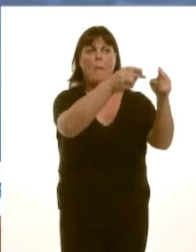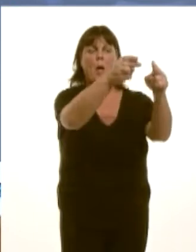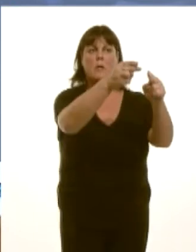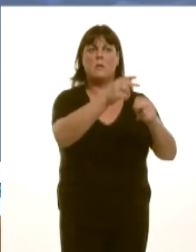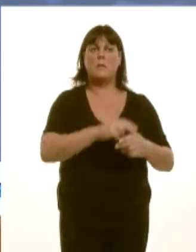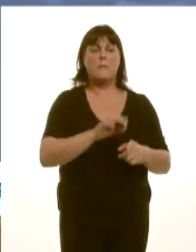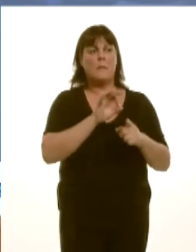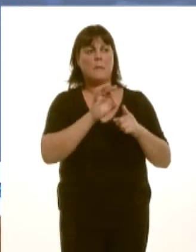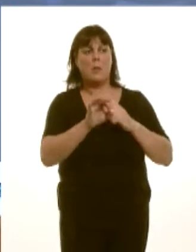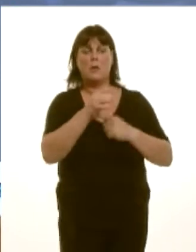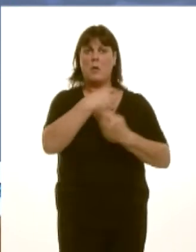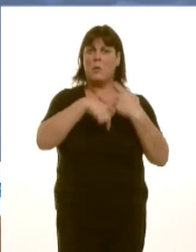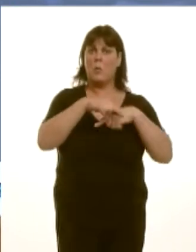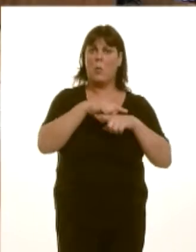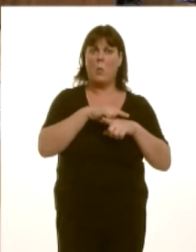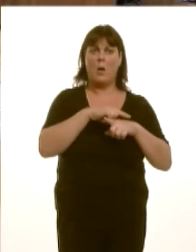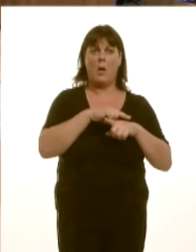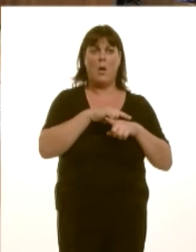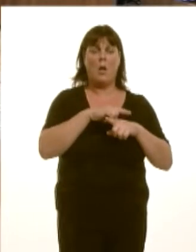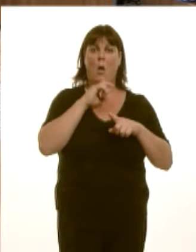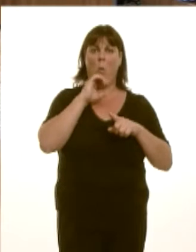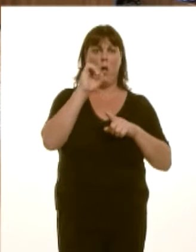soon be receiving another round of European funding?